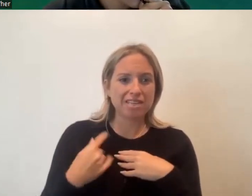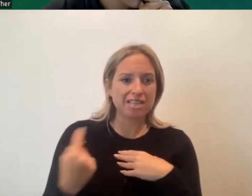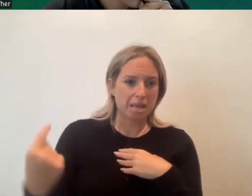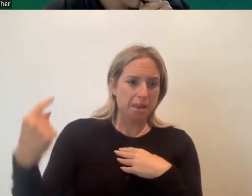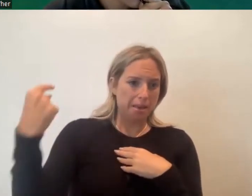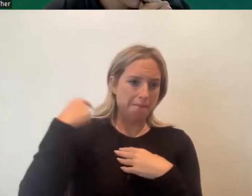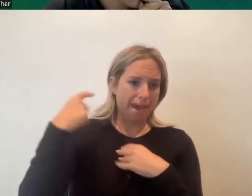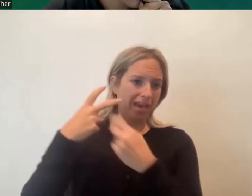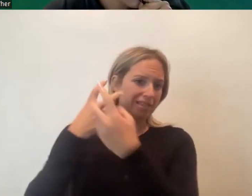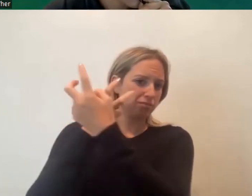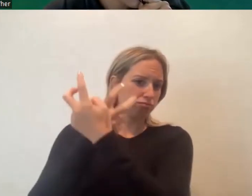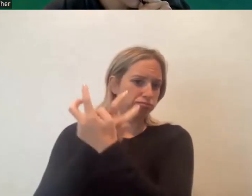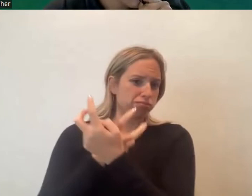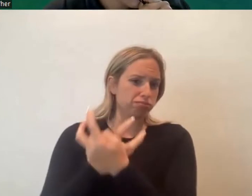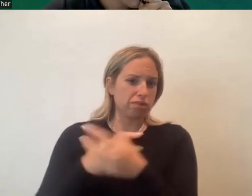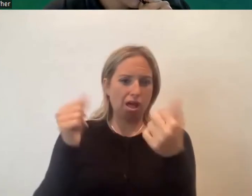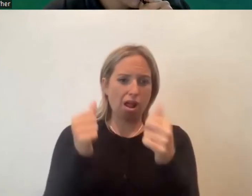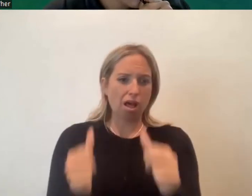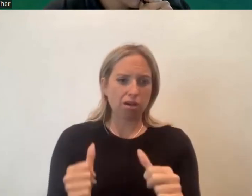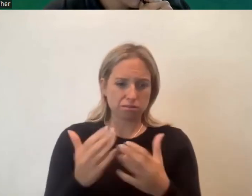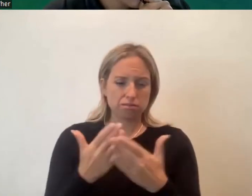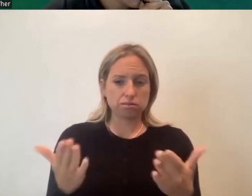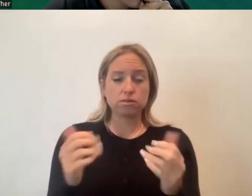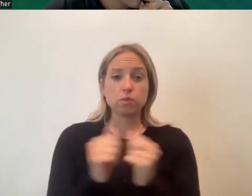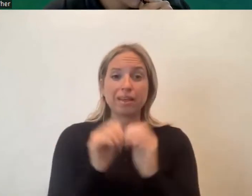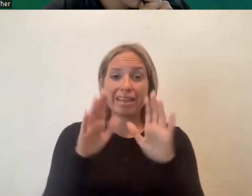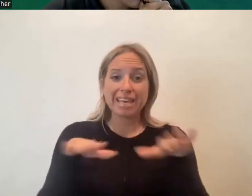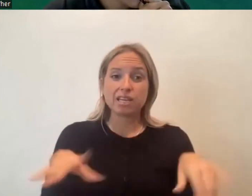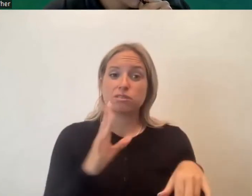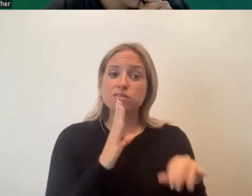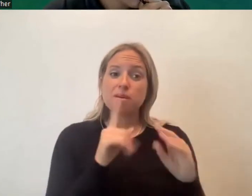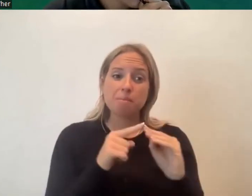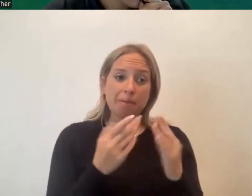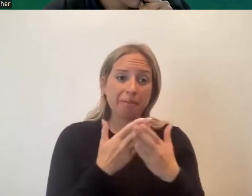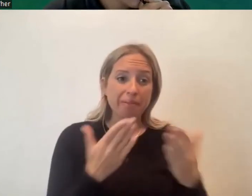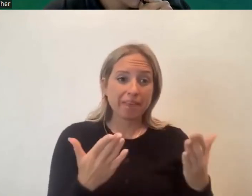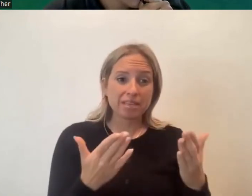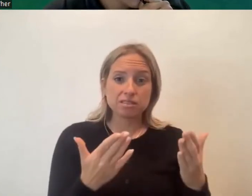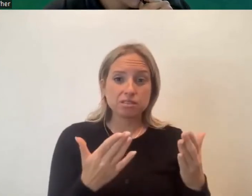Mike: I mean, with a kid, a lot of times you're talking about things, they're just different.